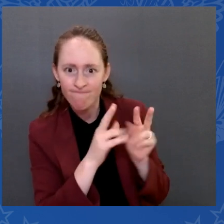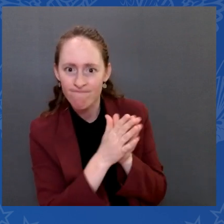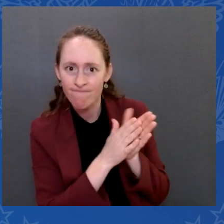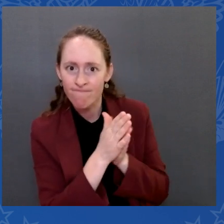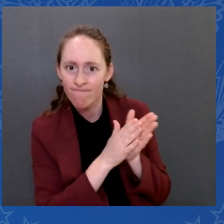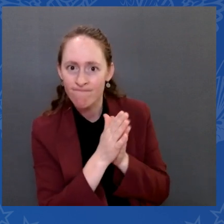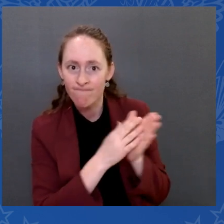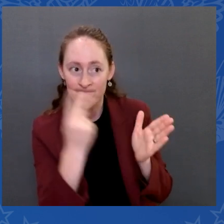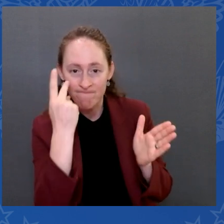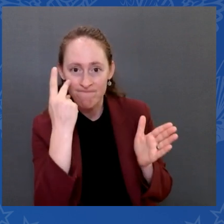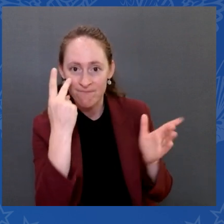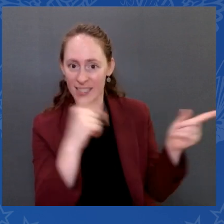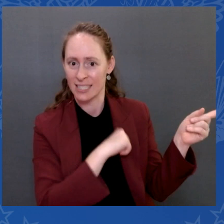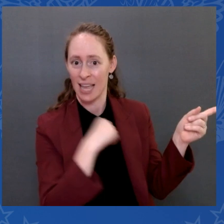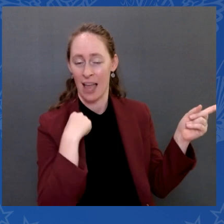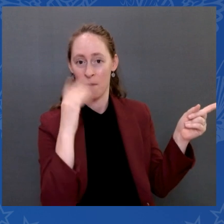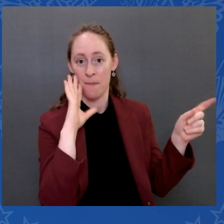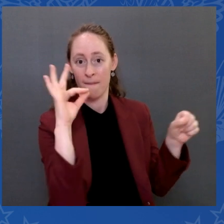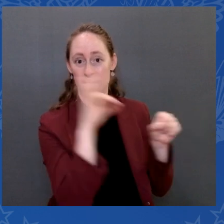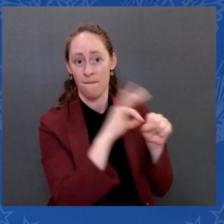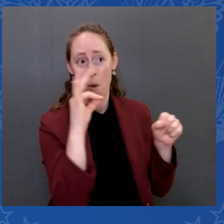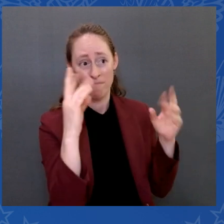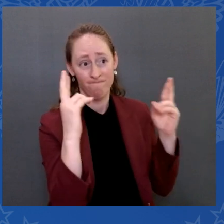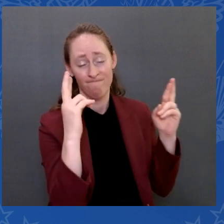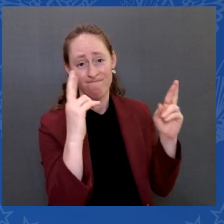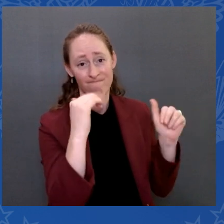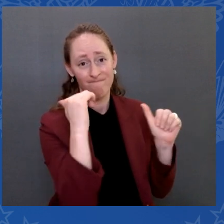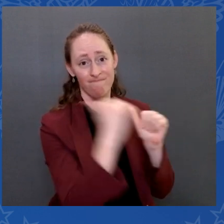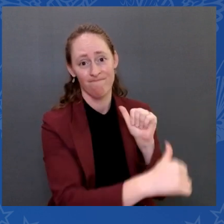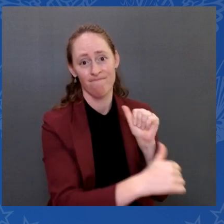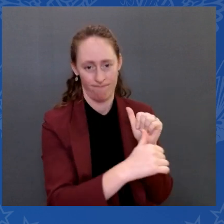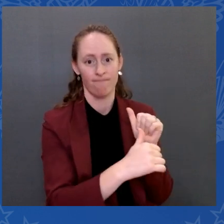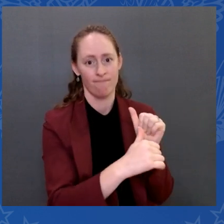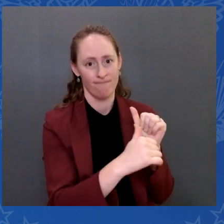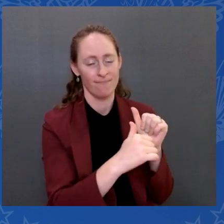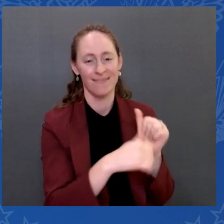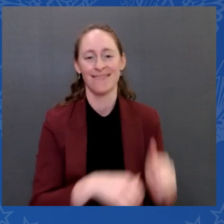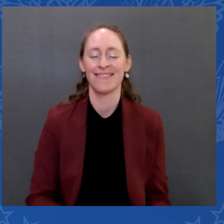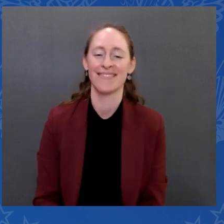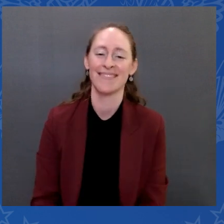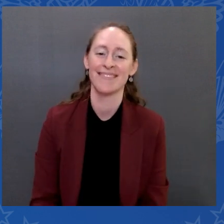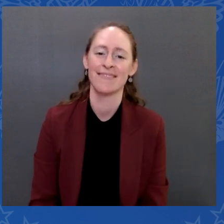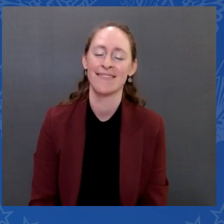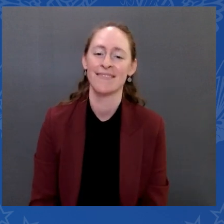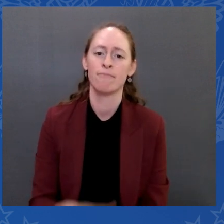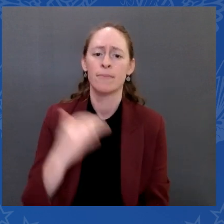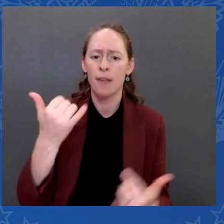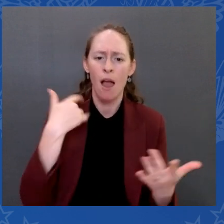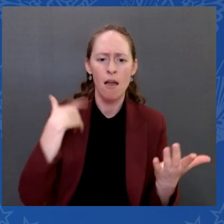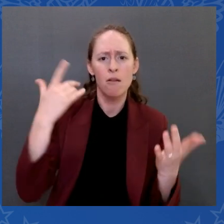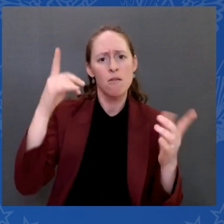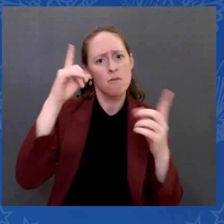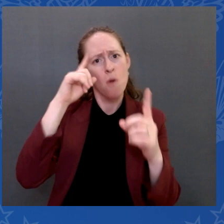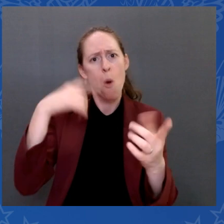from the industry and labor leaders about this important topic. I'm going to turn this over to Brian now to get us started.